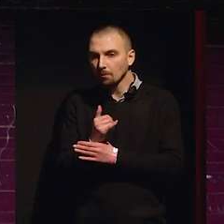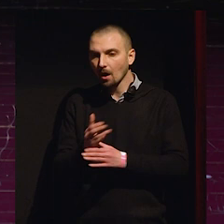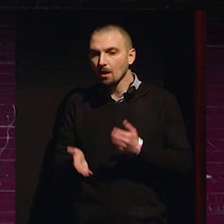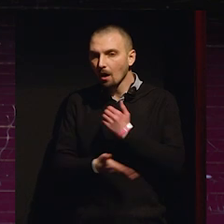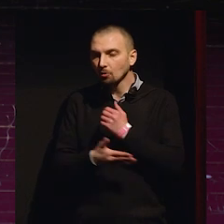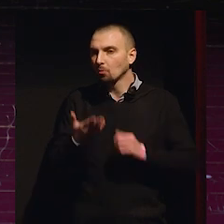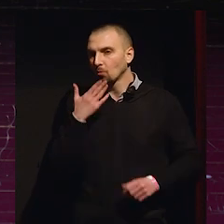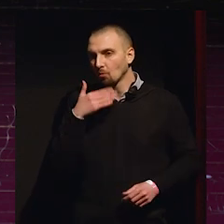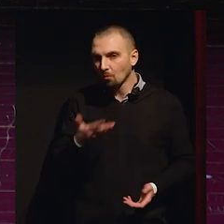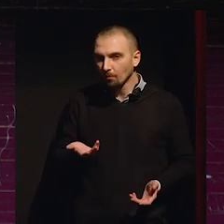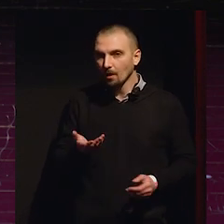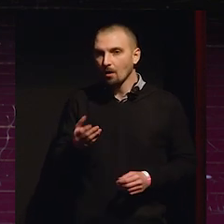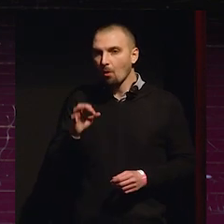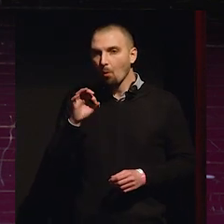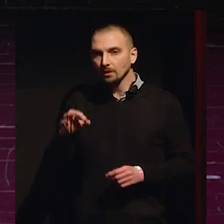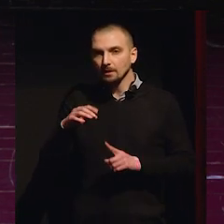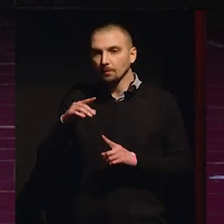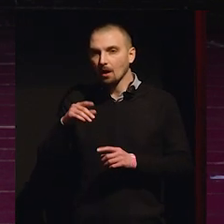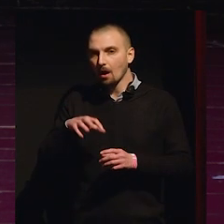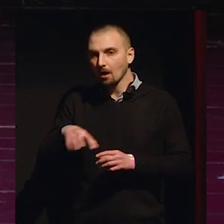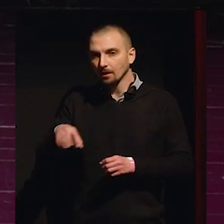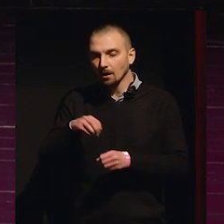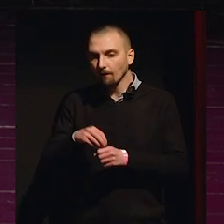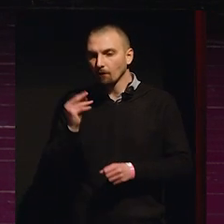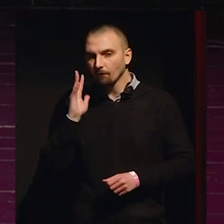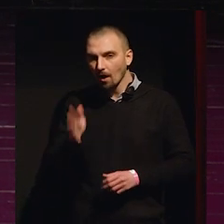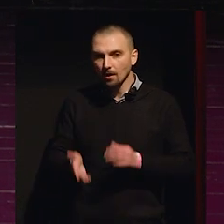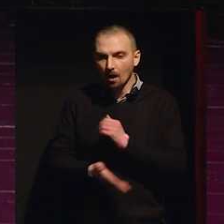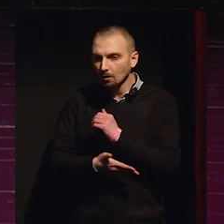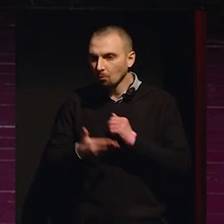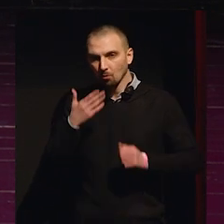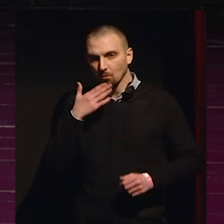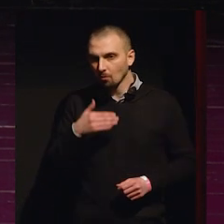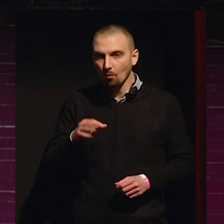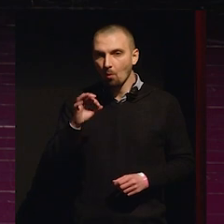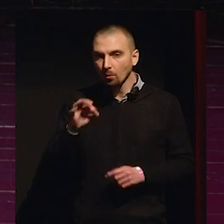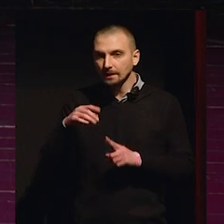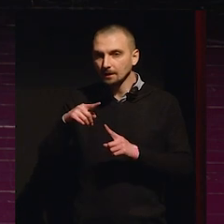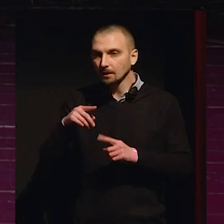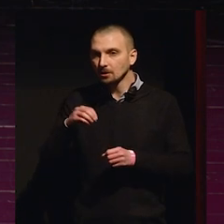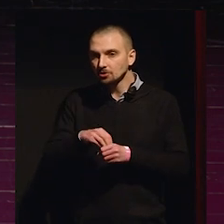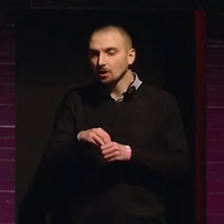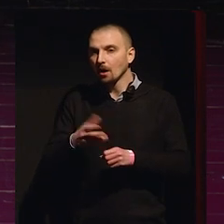Those that work in the field of autism don’t help them rapidly. Because they either don’t think much about